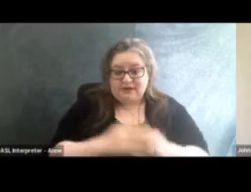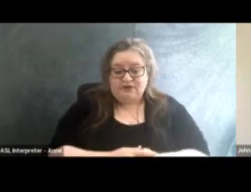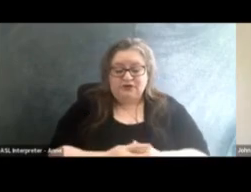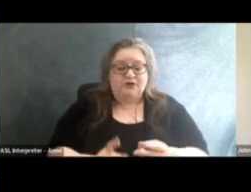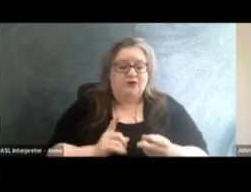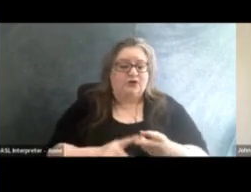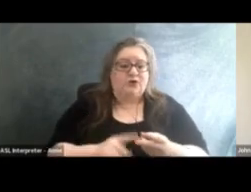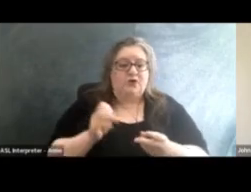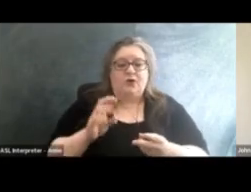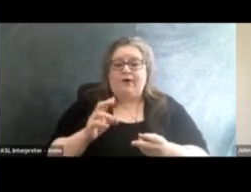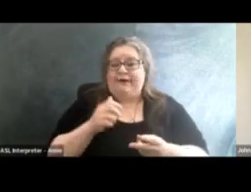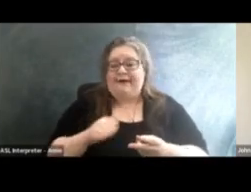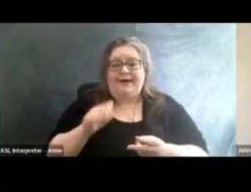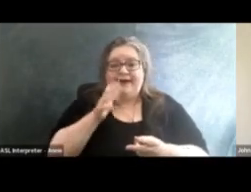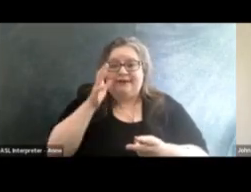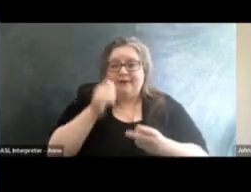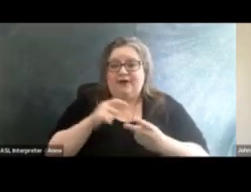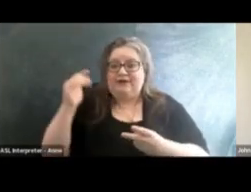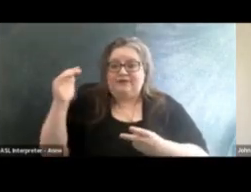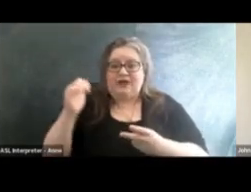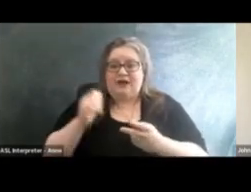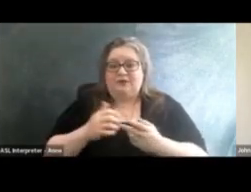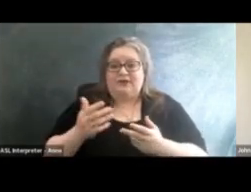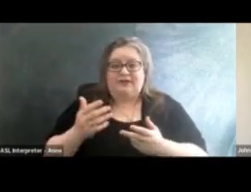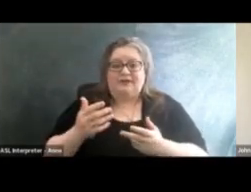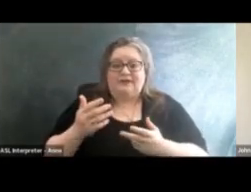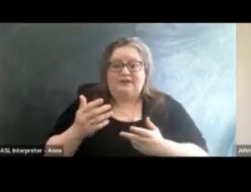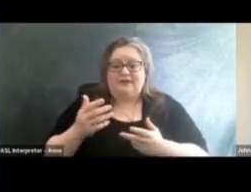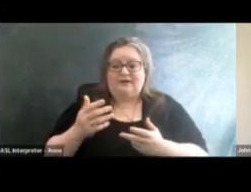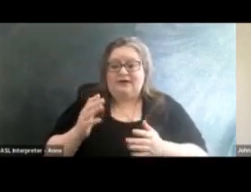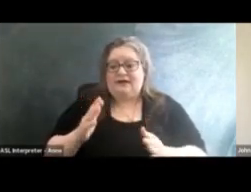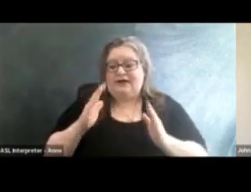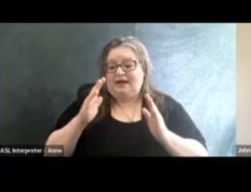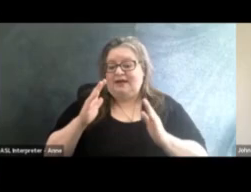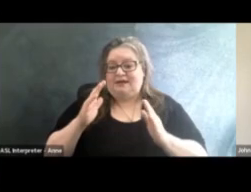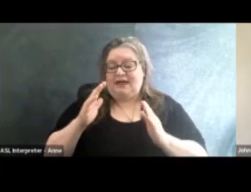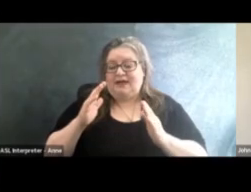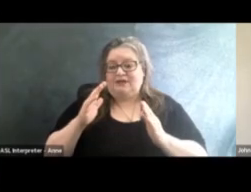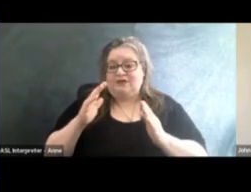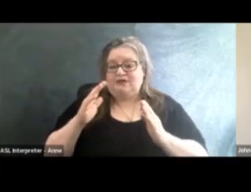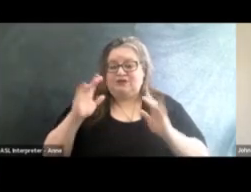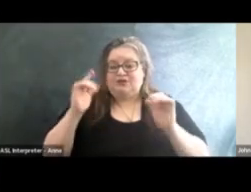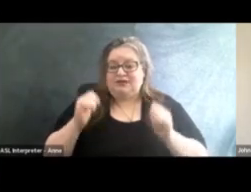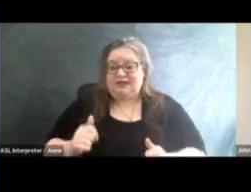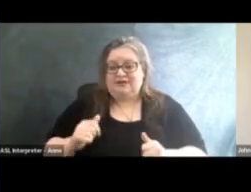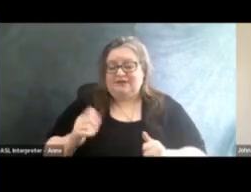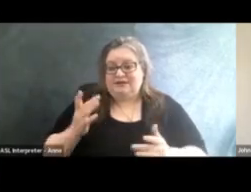any parent of a child with a with attention deficit disorder who plays video games has said,